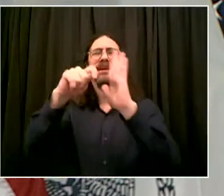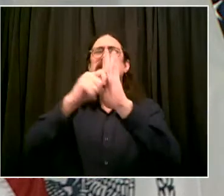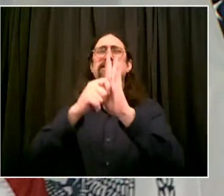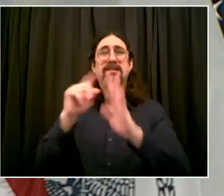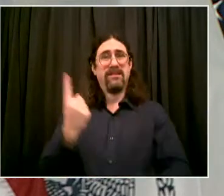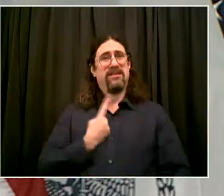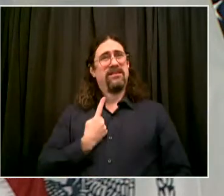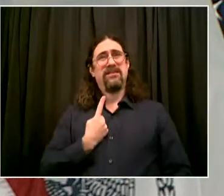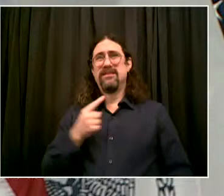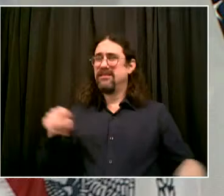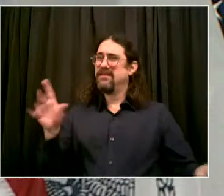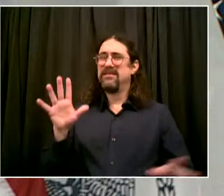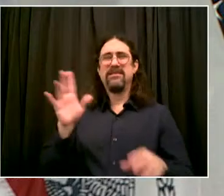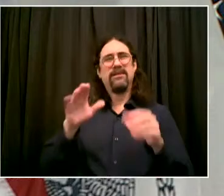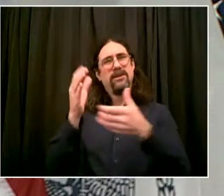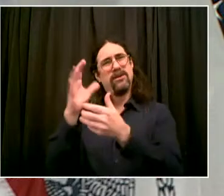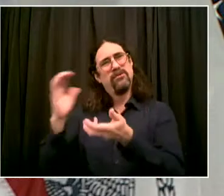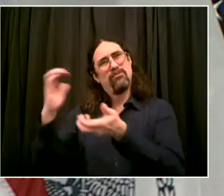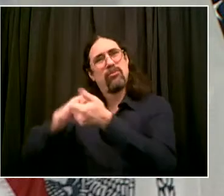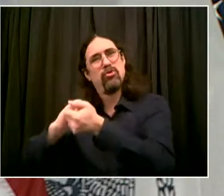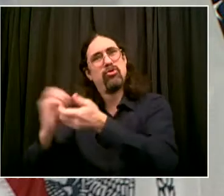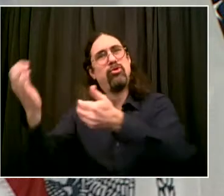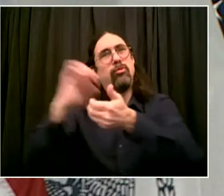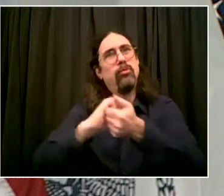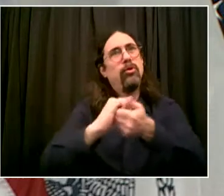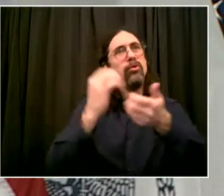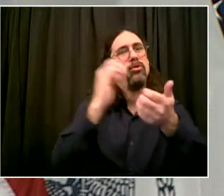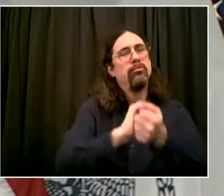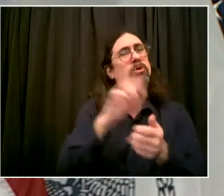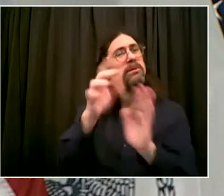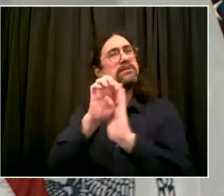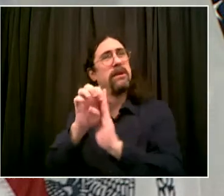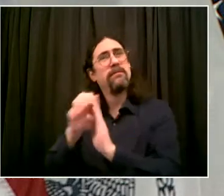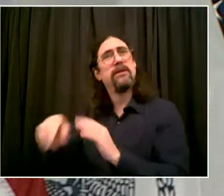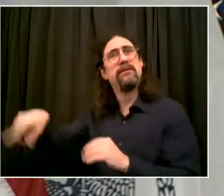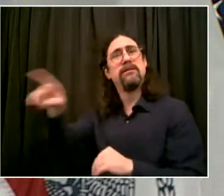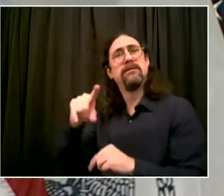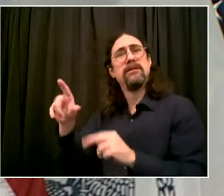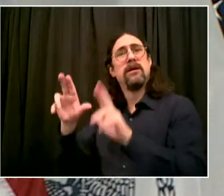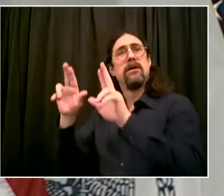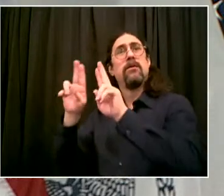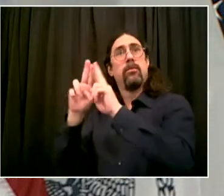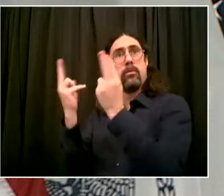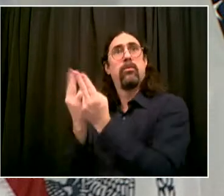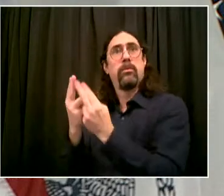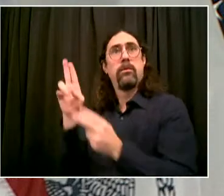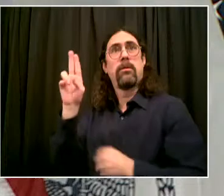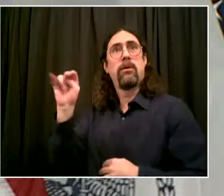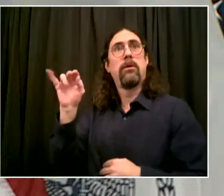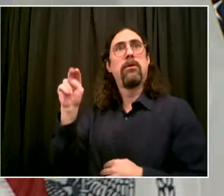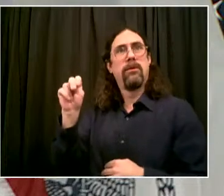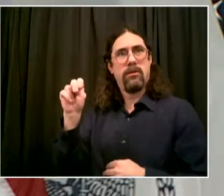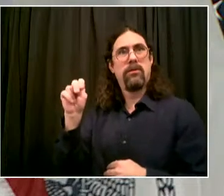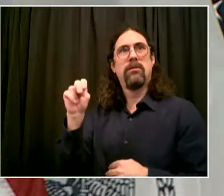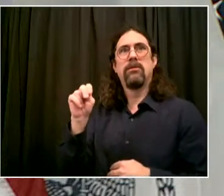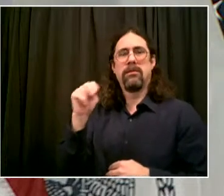LABOR PARTNERS TO MAKE A HUGE DIFFERENCE HERE, WE ARE ABSOLUTELY COMMITTED, THEIR INVOLVEMENT WHAT MAKES THIS POSSIBLE. THEY HAVE TO